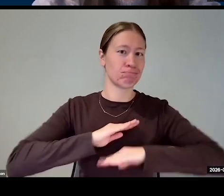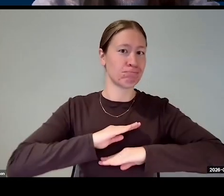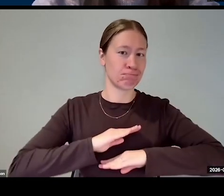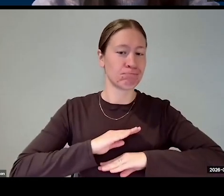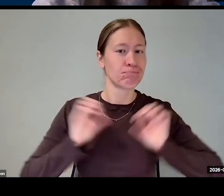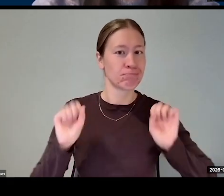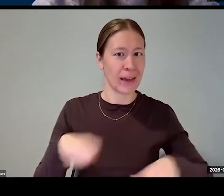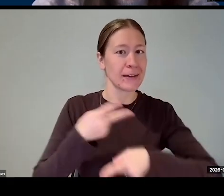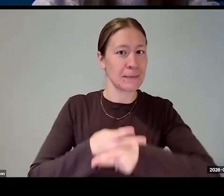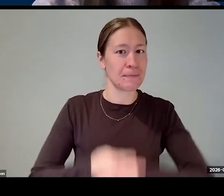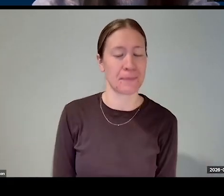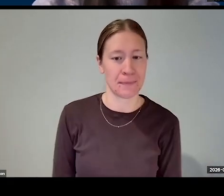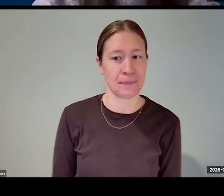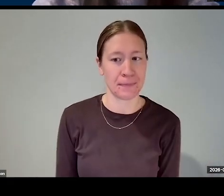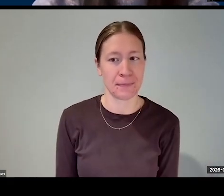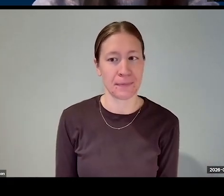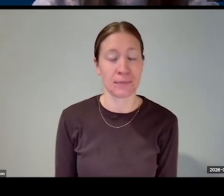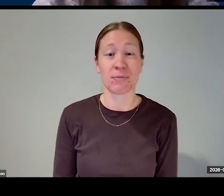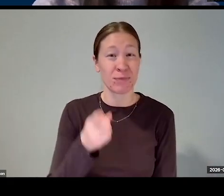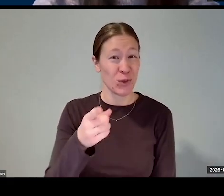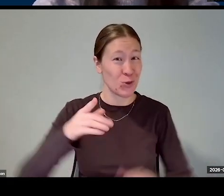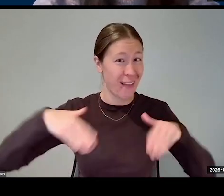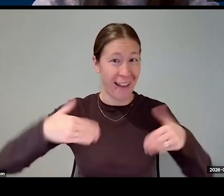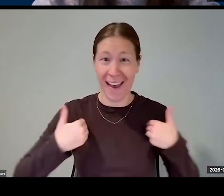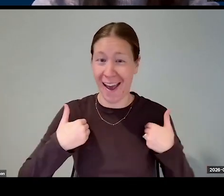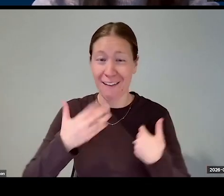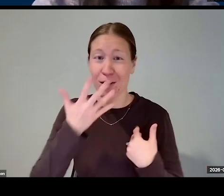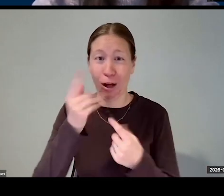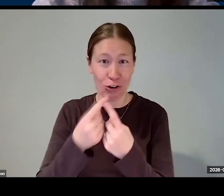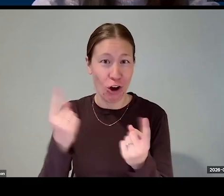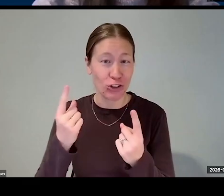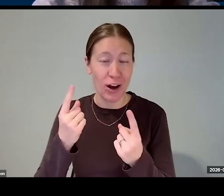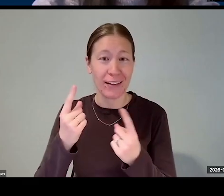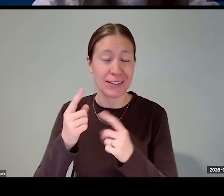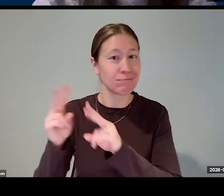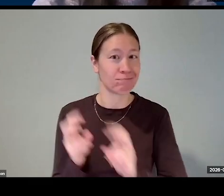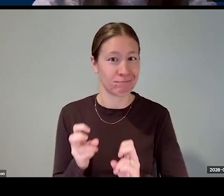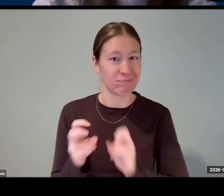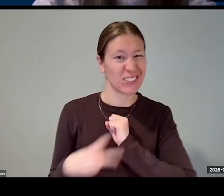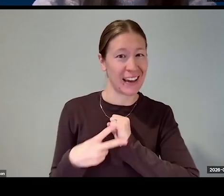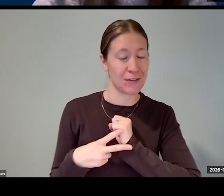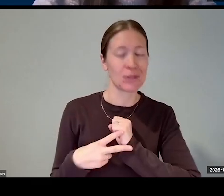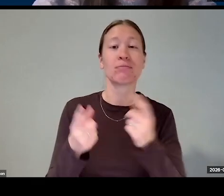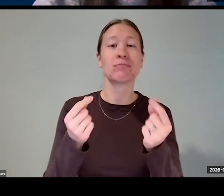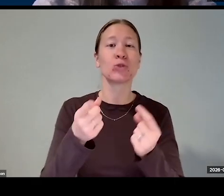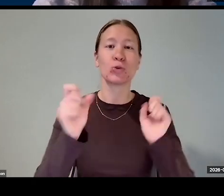If you don't have the color contrast tool installed, you can also use the website version